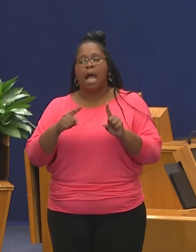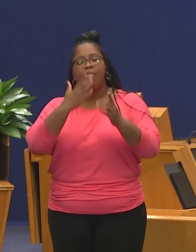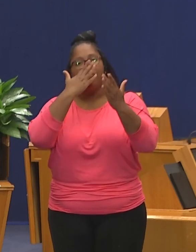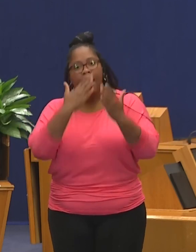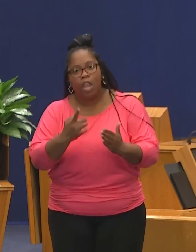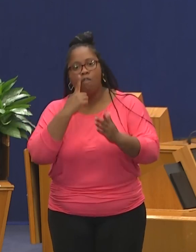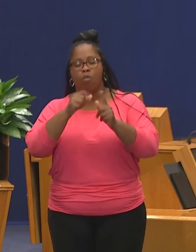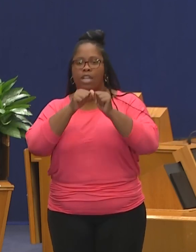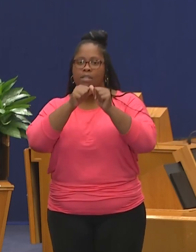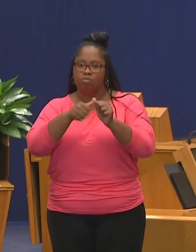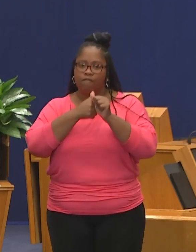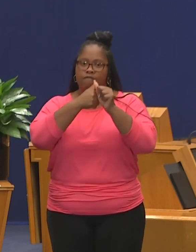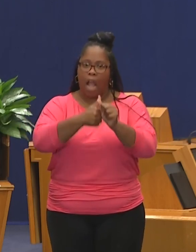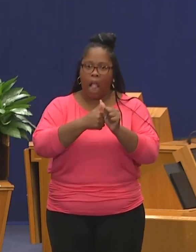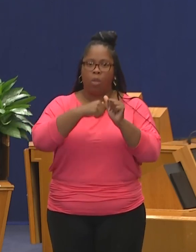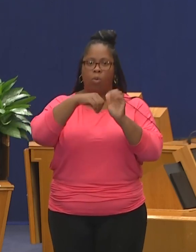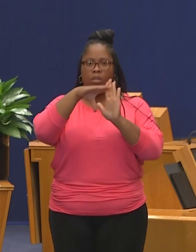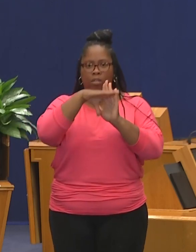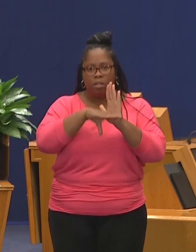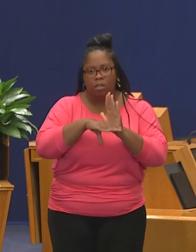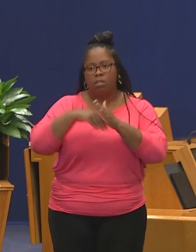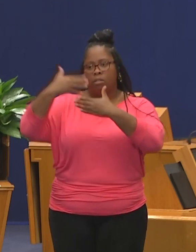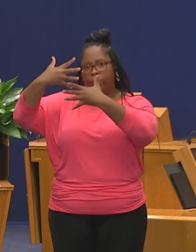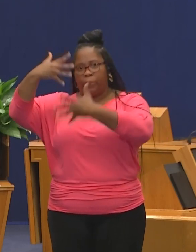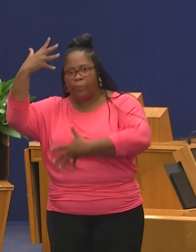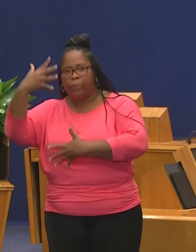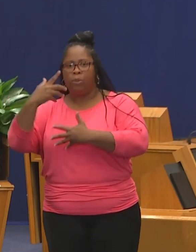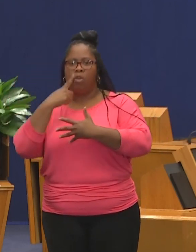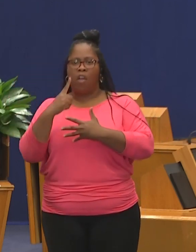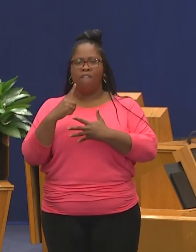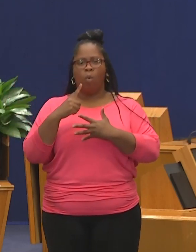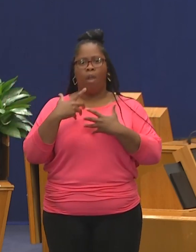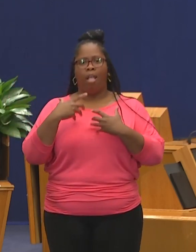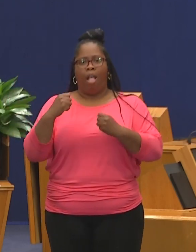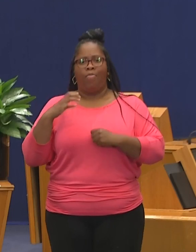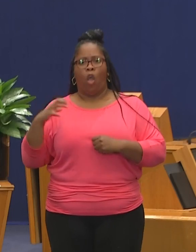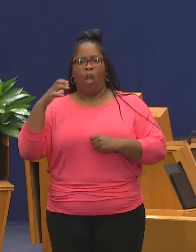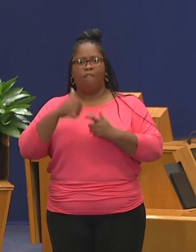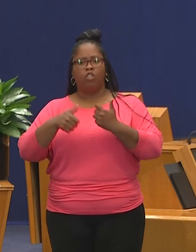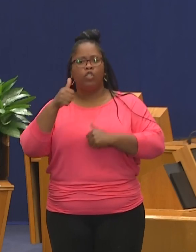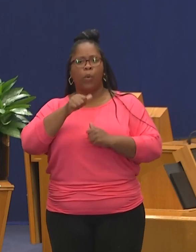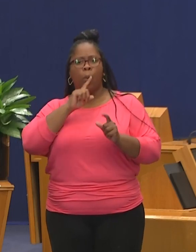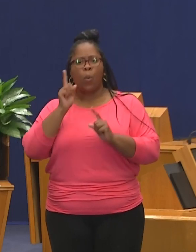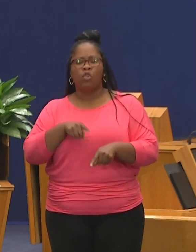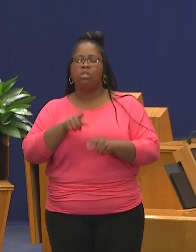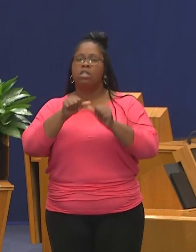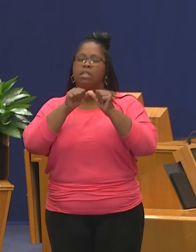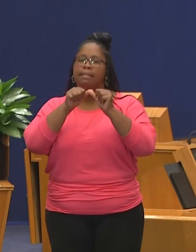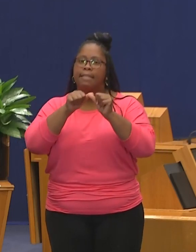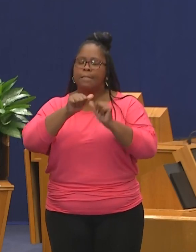BUT I WANT TO THANK YOU FOR YOUR OBSERVANCE OF THESE RULES, FOR THESE HEALTH OFFICER ORDERS,